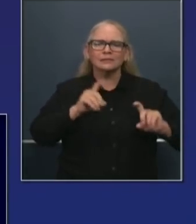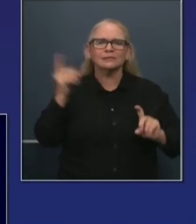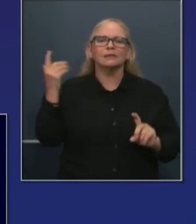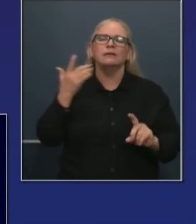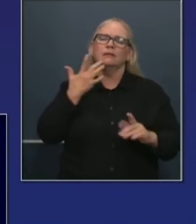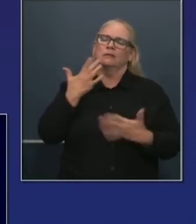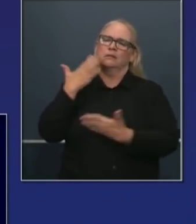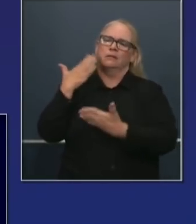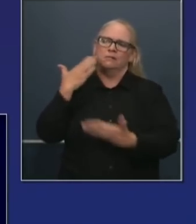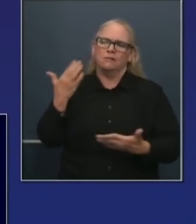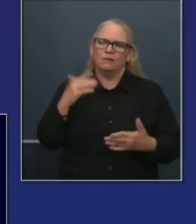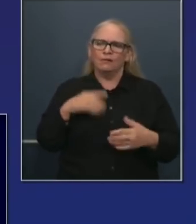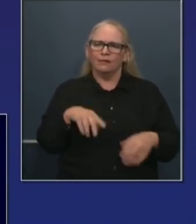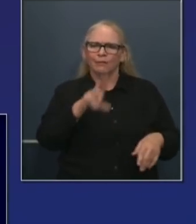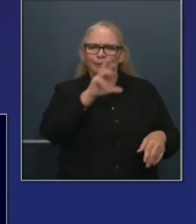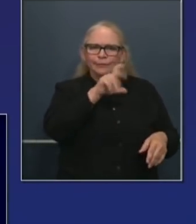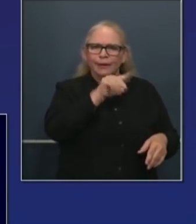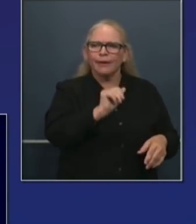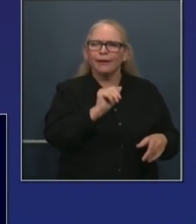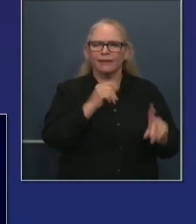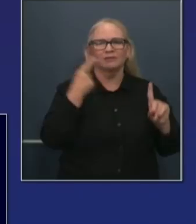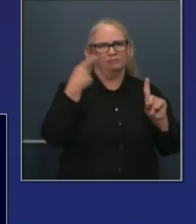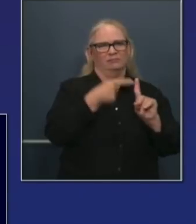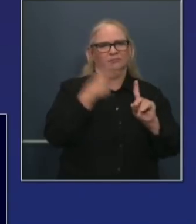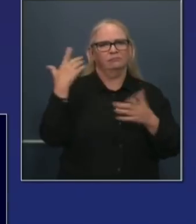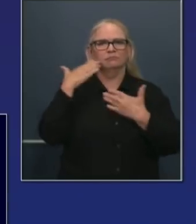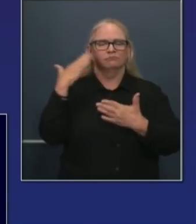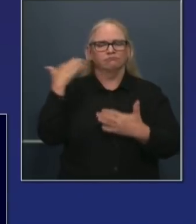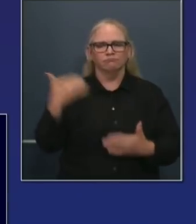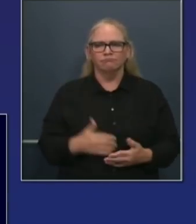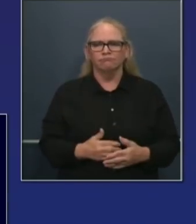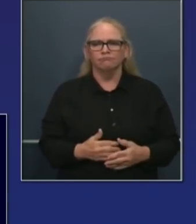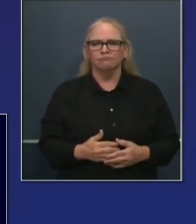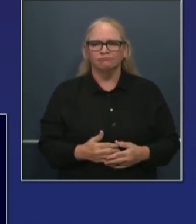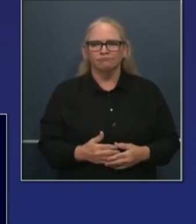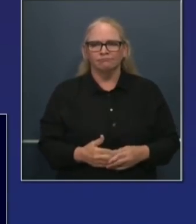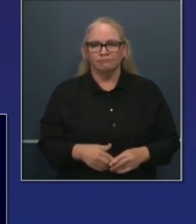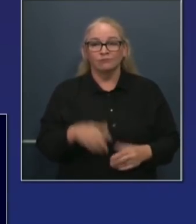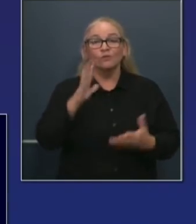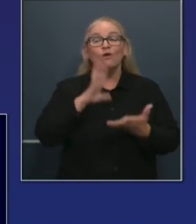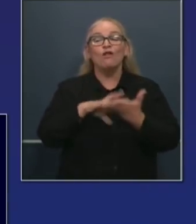MAKE A PERSONAL POINT AND HE'S BEEN ABLE TO COORDINATE WITH AND PROVIDE SUPPORT WITH UCLA